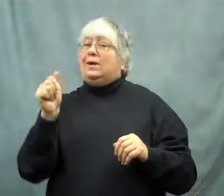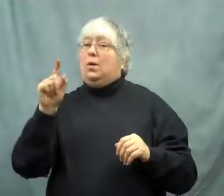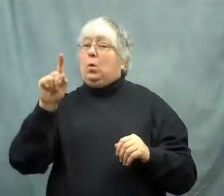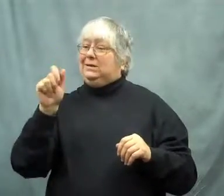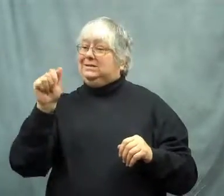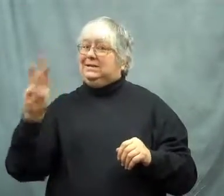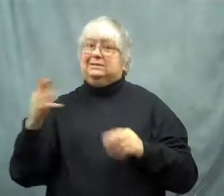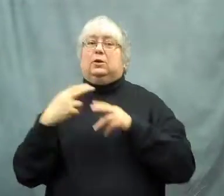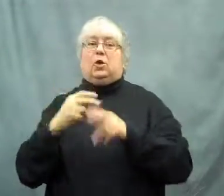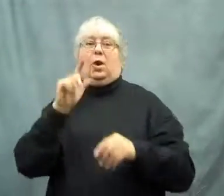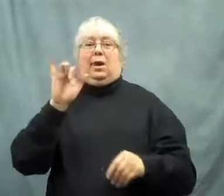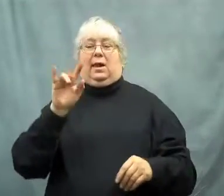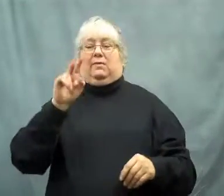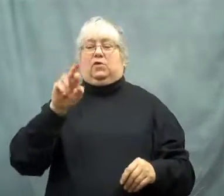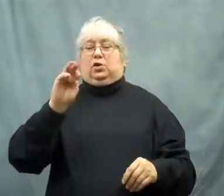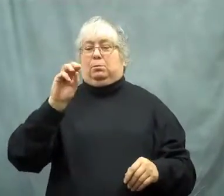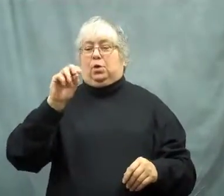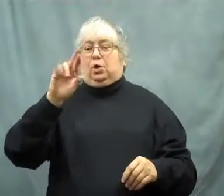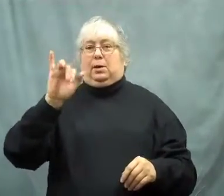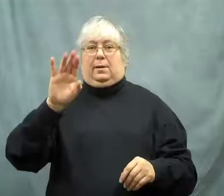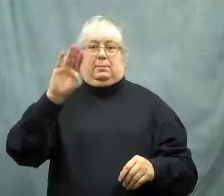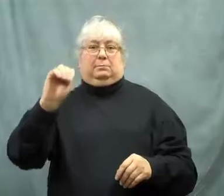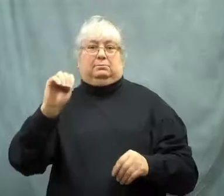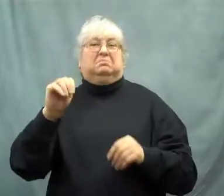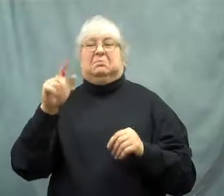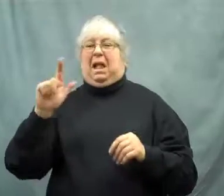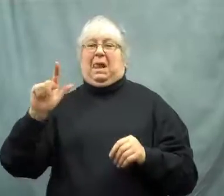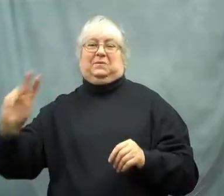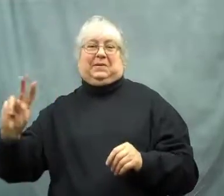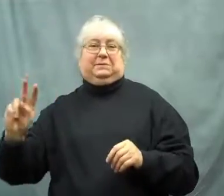Elements 95 and up are not naturally occuring.